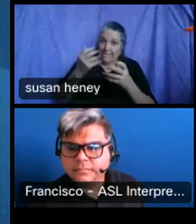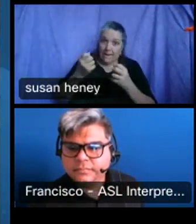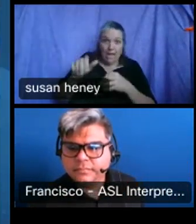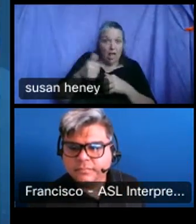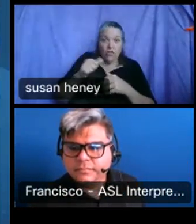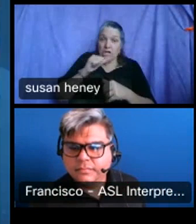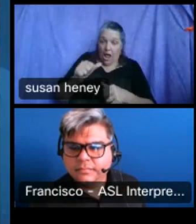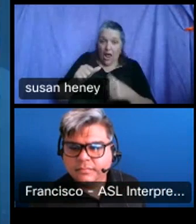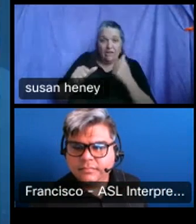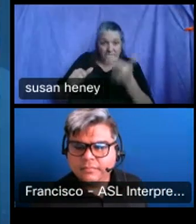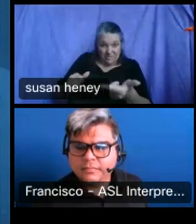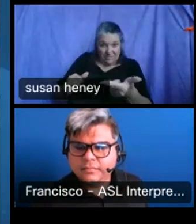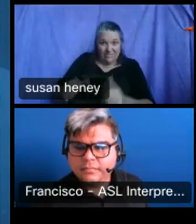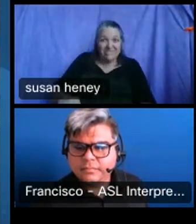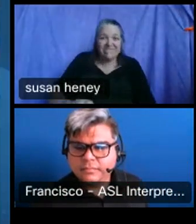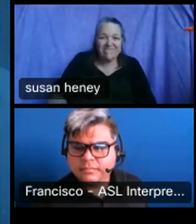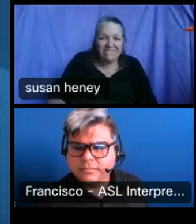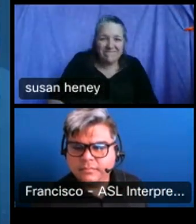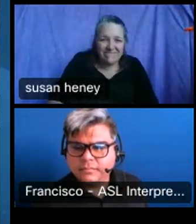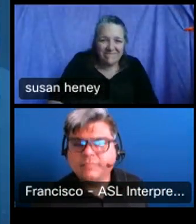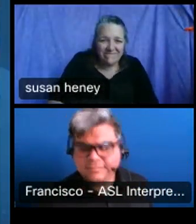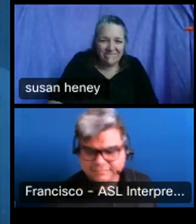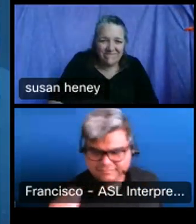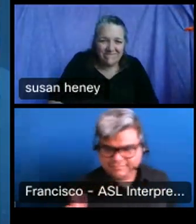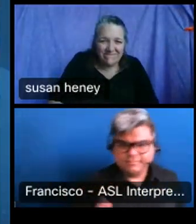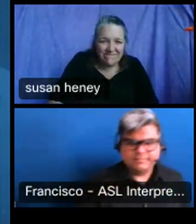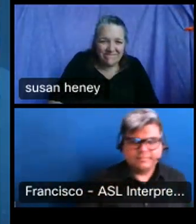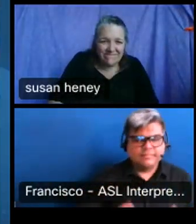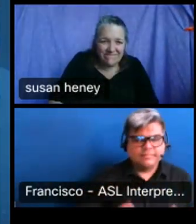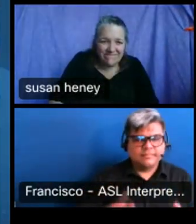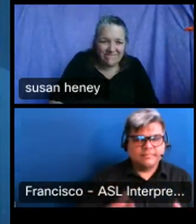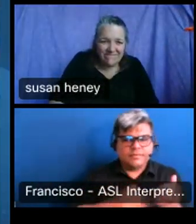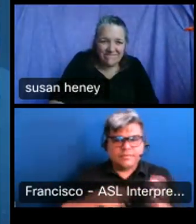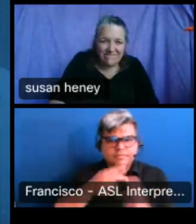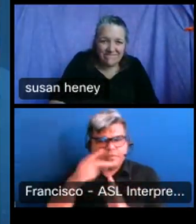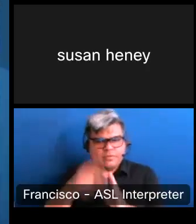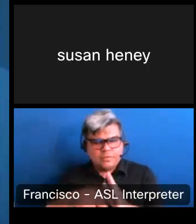Examples of some programs that use Census Bureau data to determine funding include the